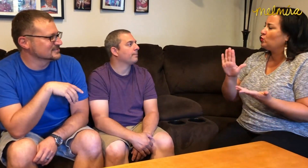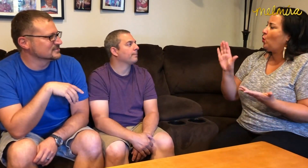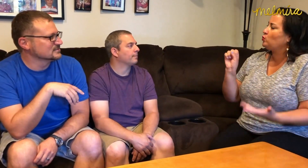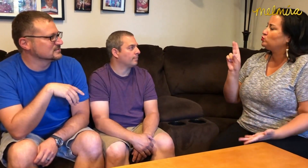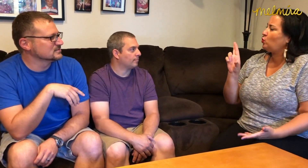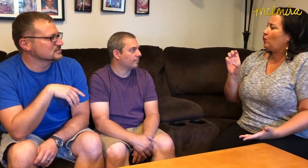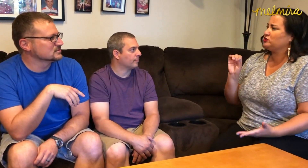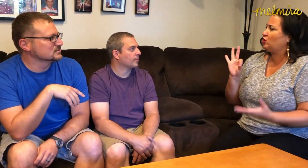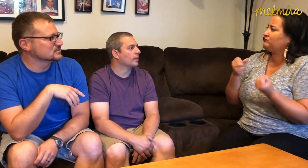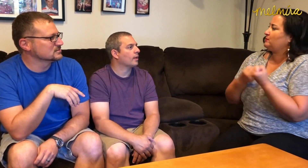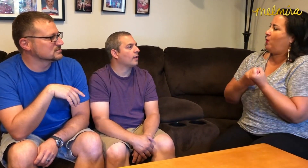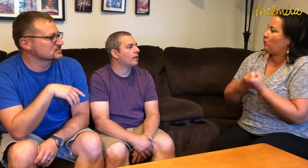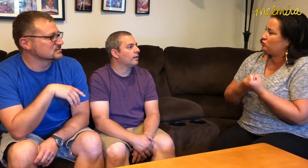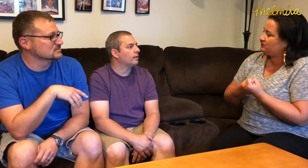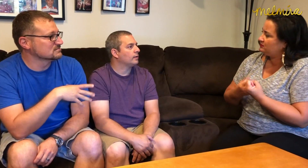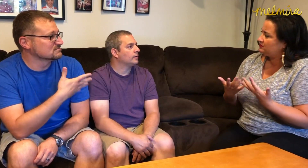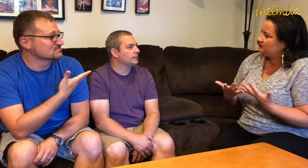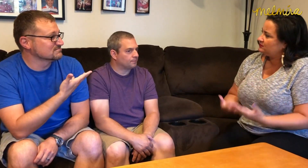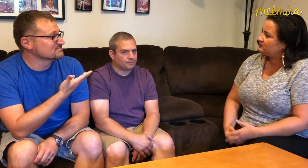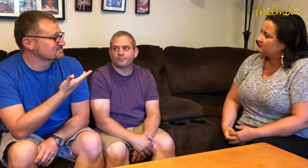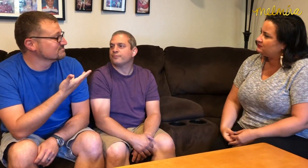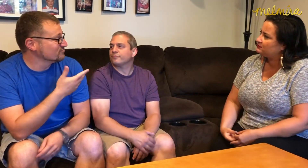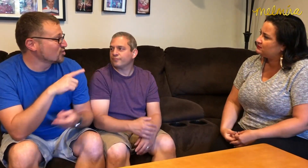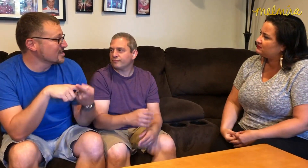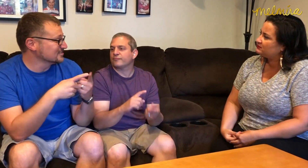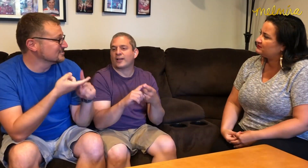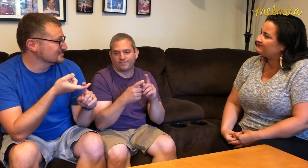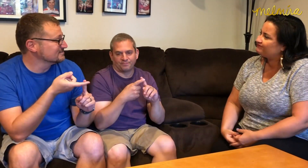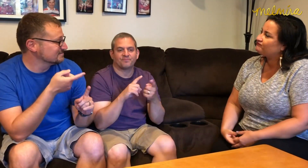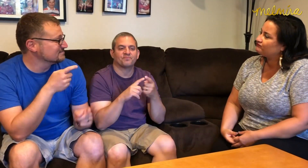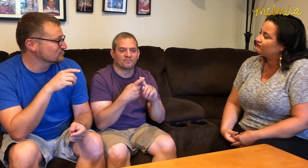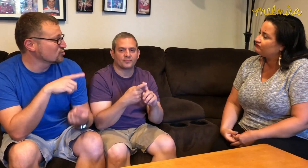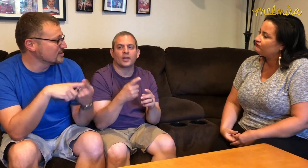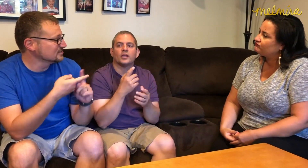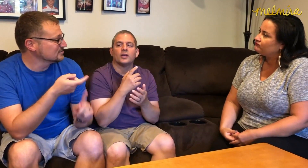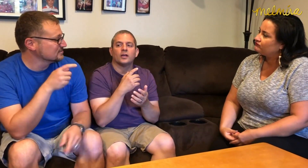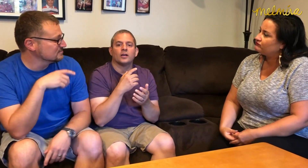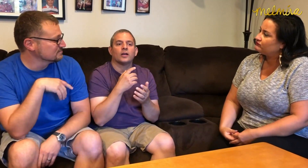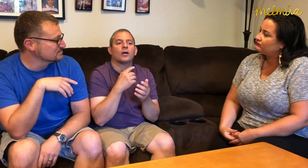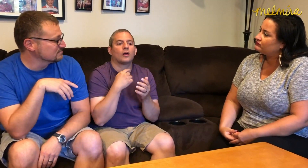What are your sources of support? Our friends.